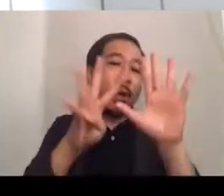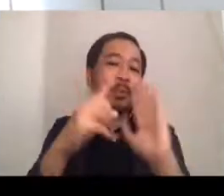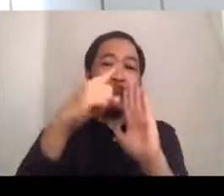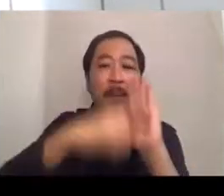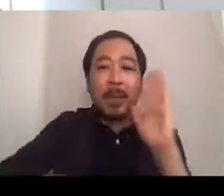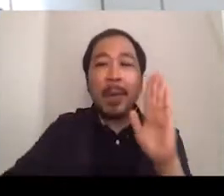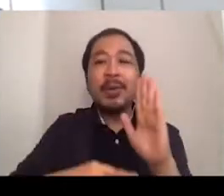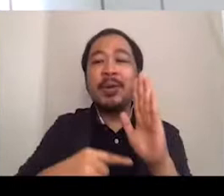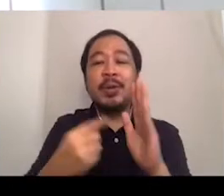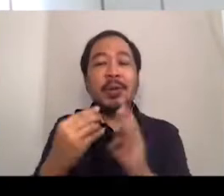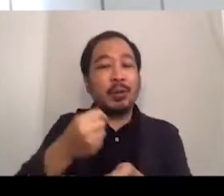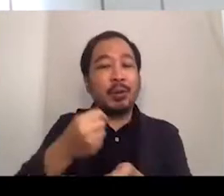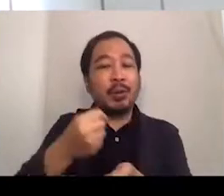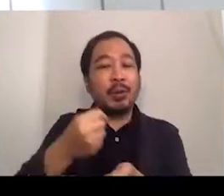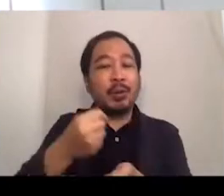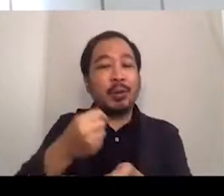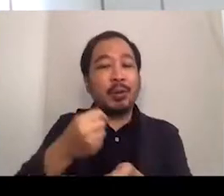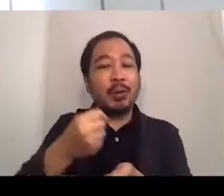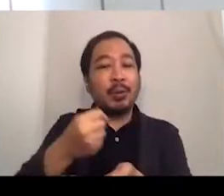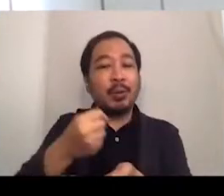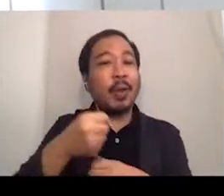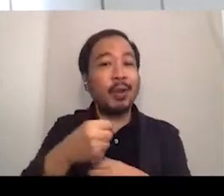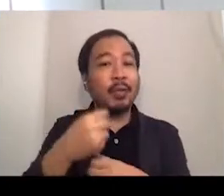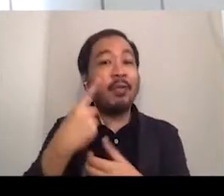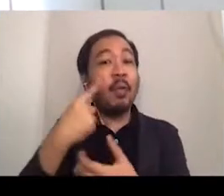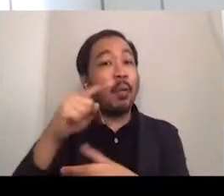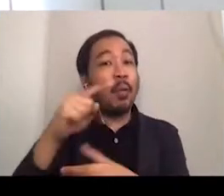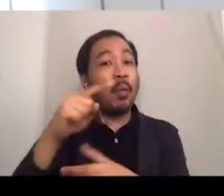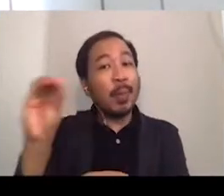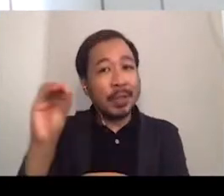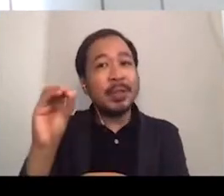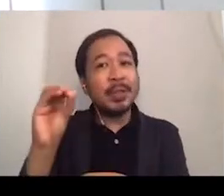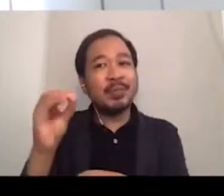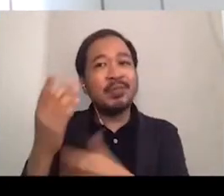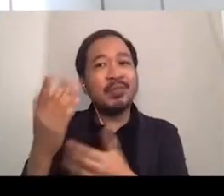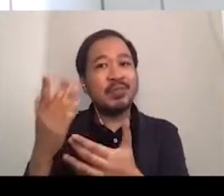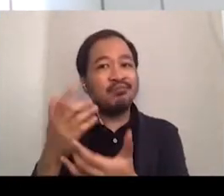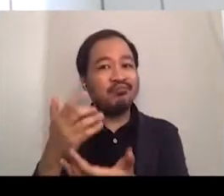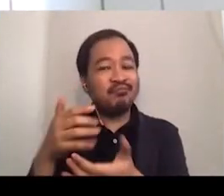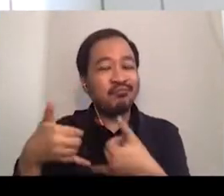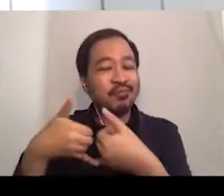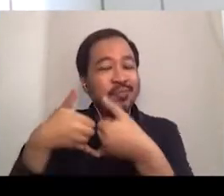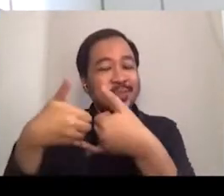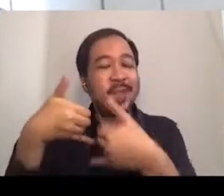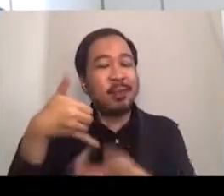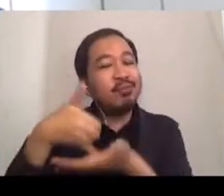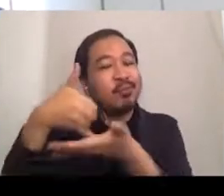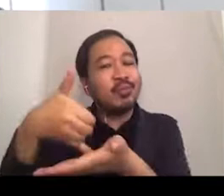And continuous counselling service for employees with disabilities, the employers and peers.